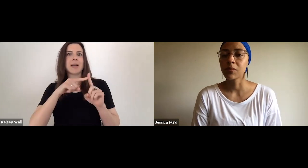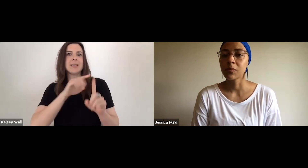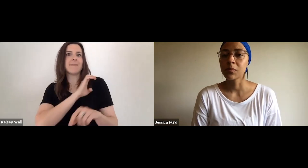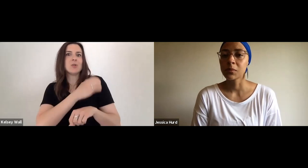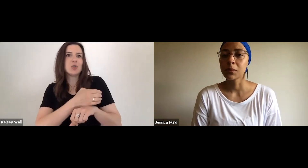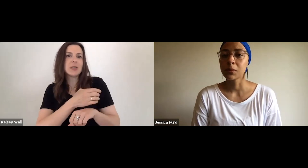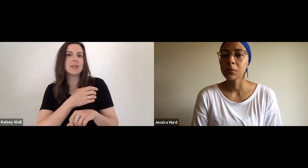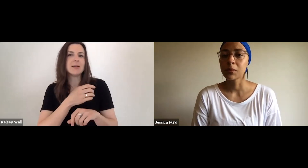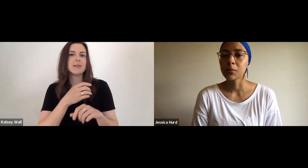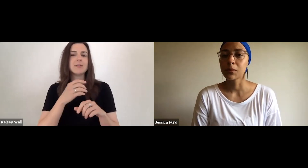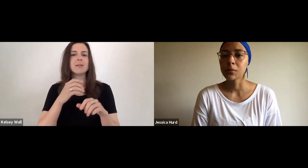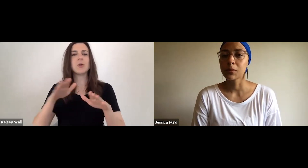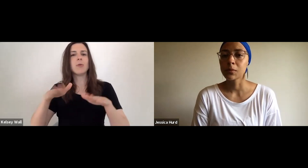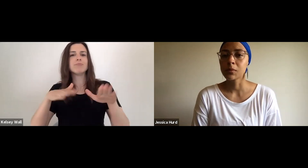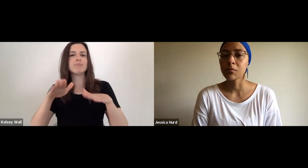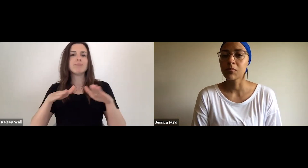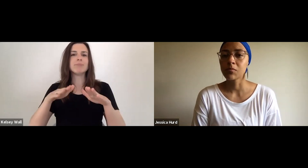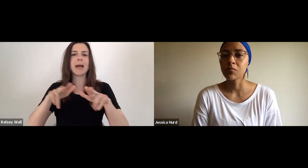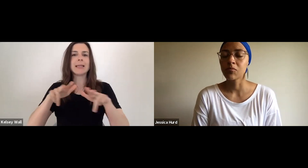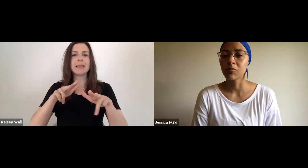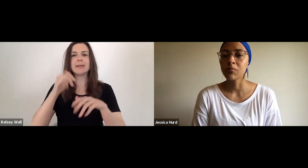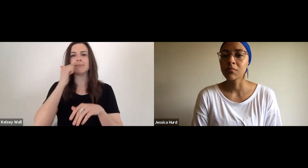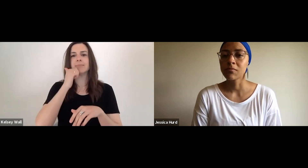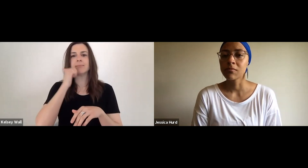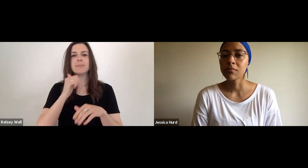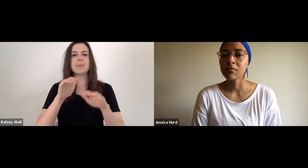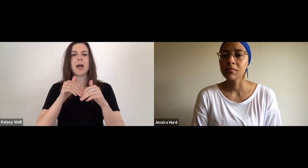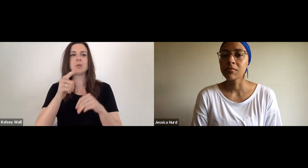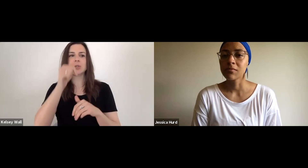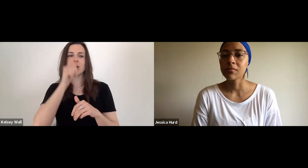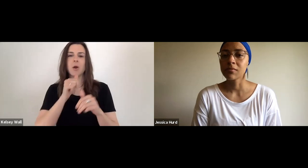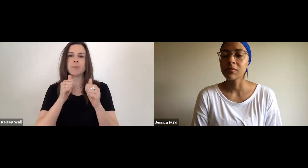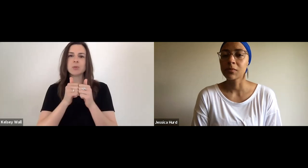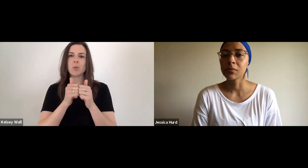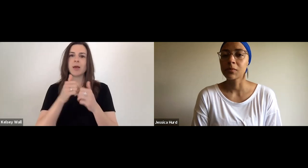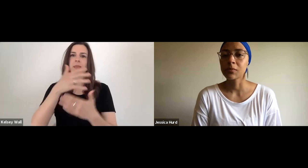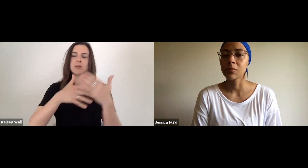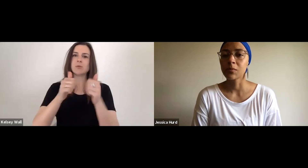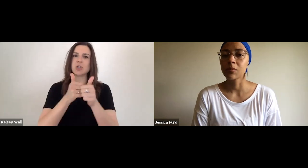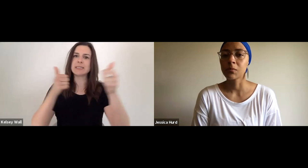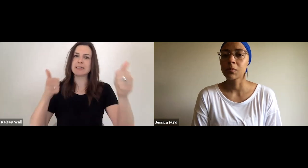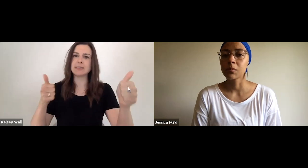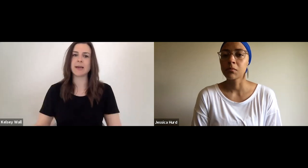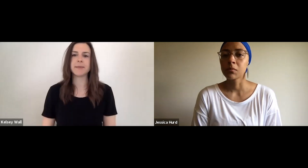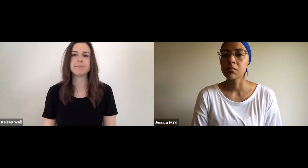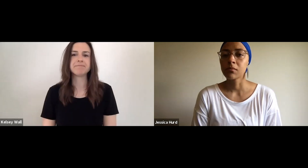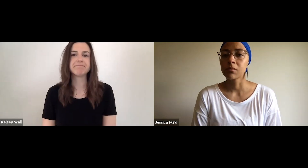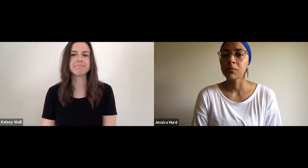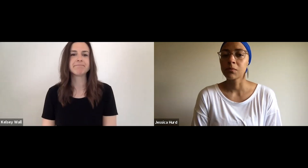that calm, positive energy-- just infuses them, and they take hikes every day in order to be able to do that